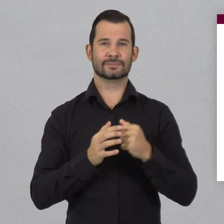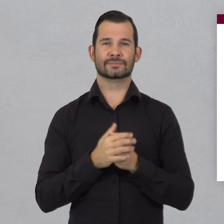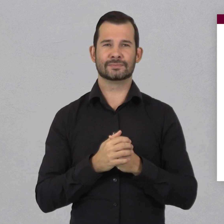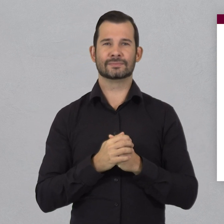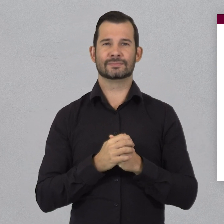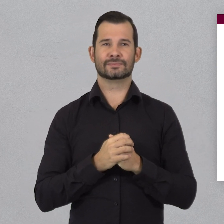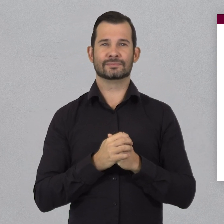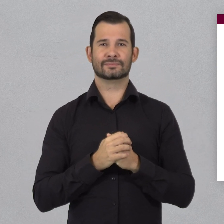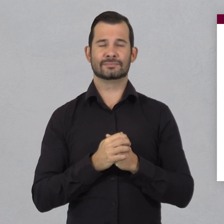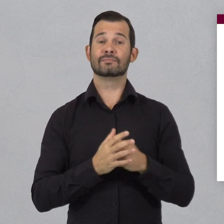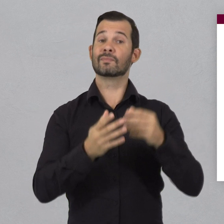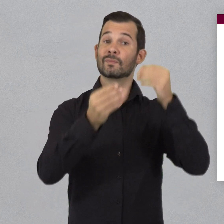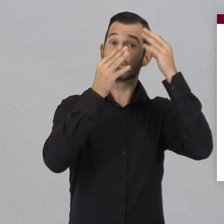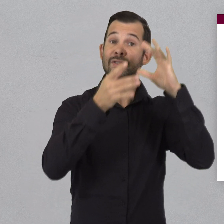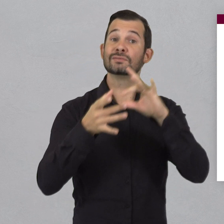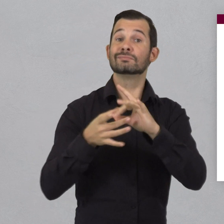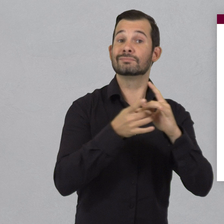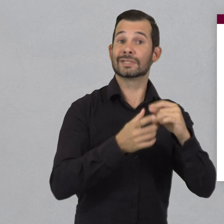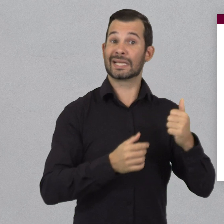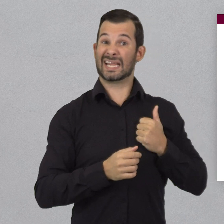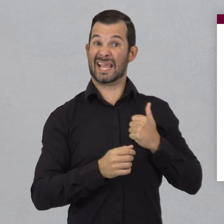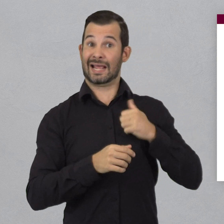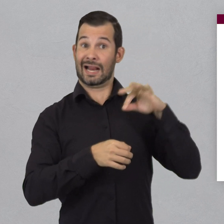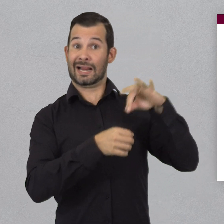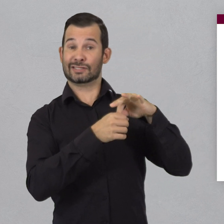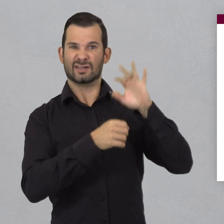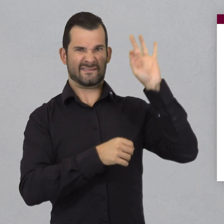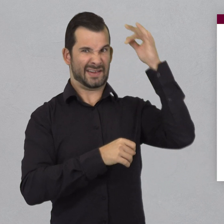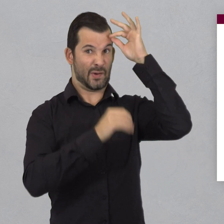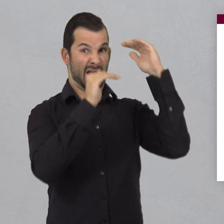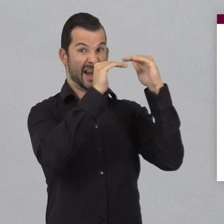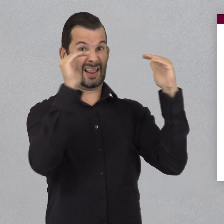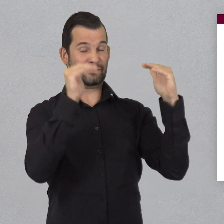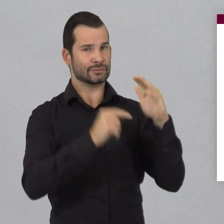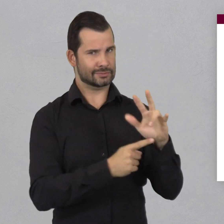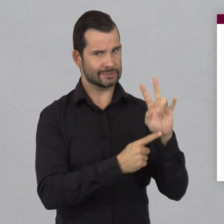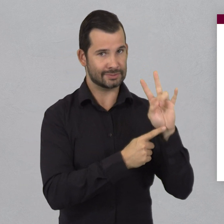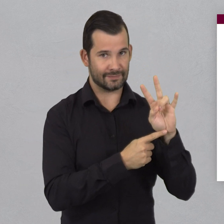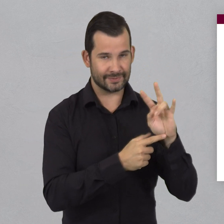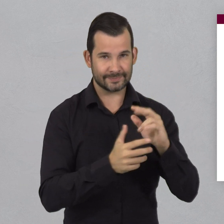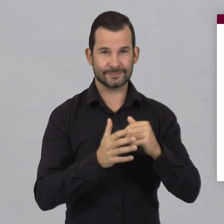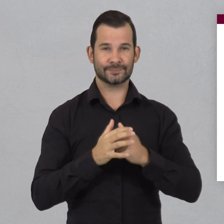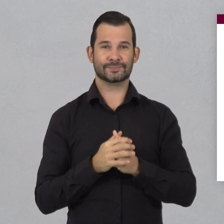Information on Canadian elections (federal level) 7